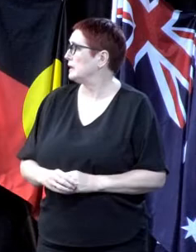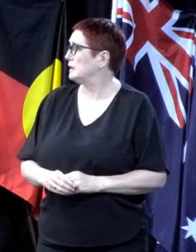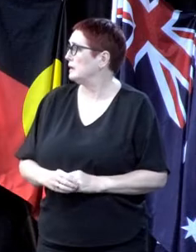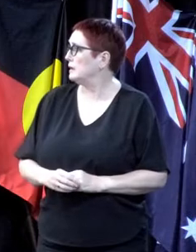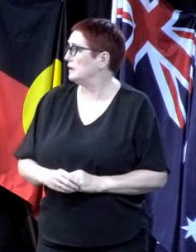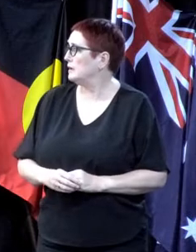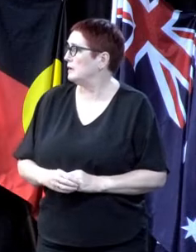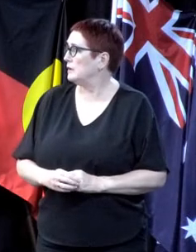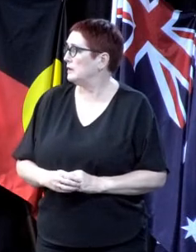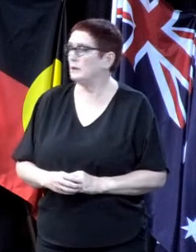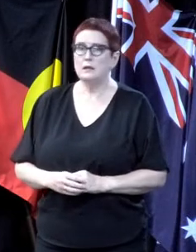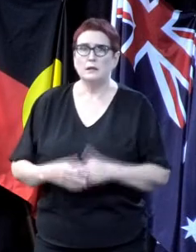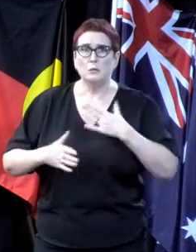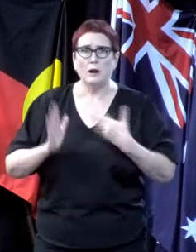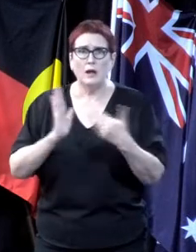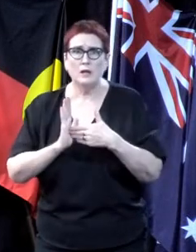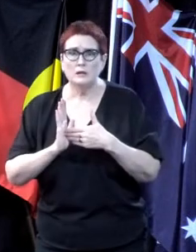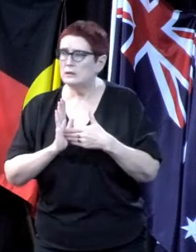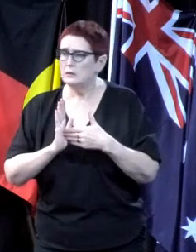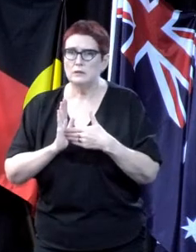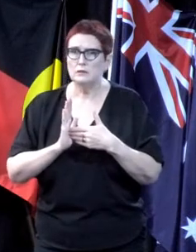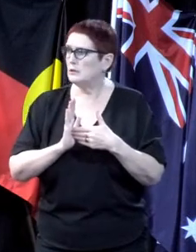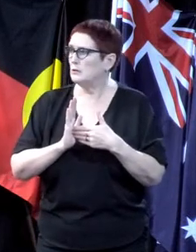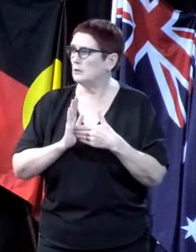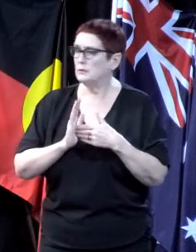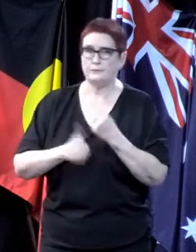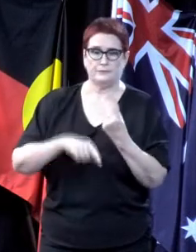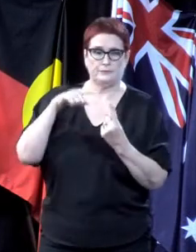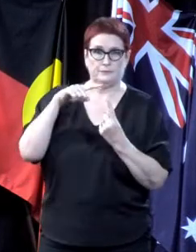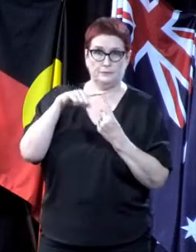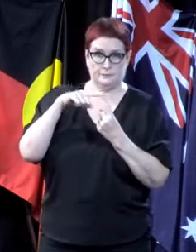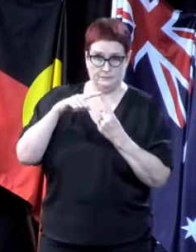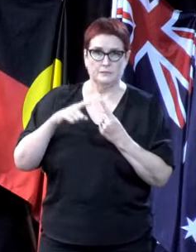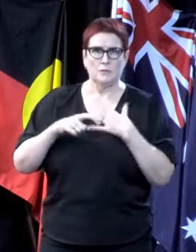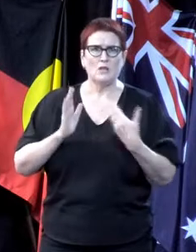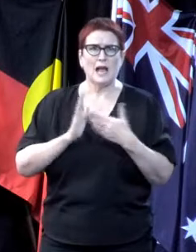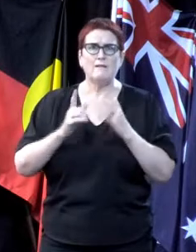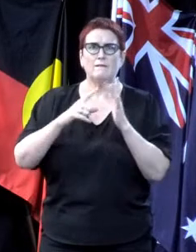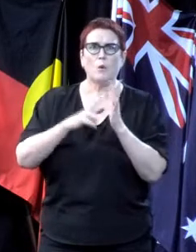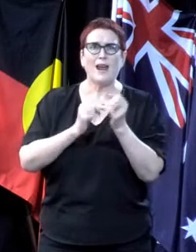Sorry, you wanted to say something. I'm sorry. I wanted to add, in our case, at Ingham State High School, too,